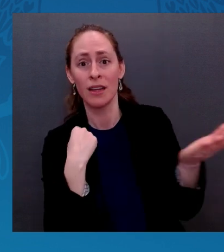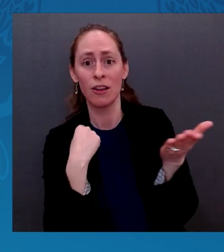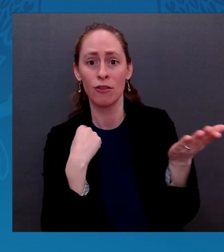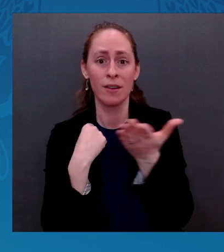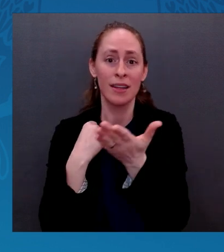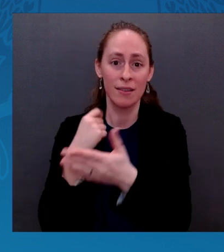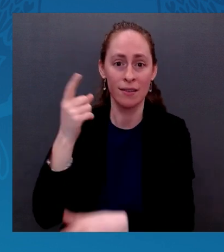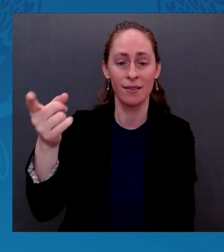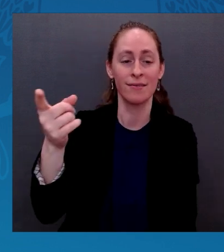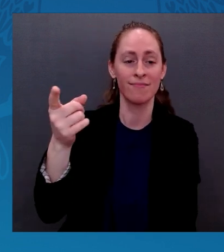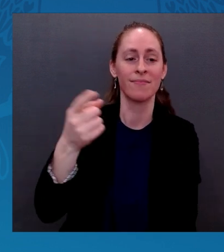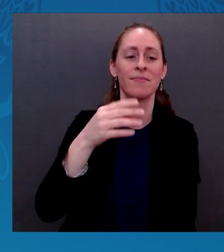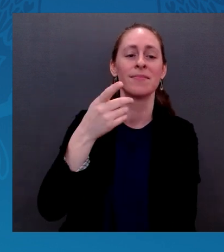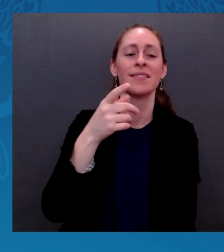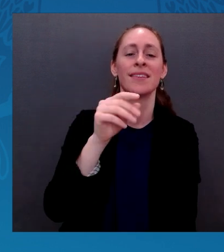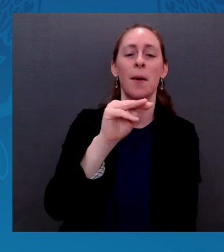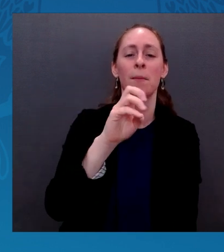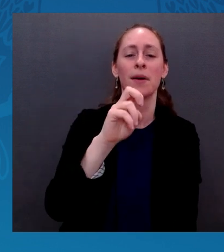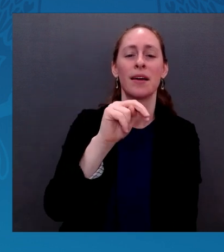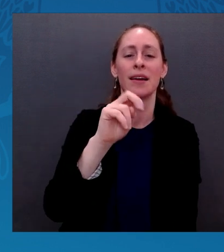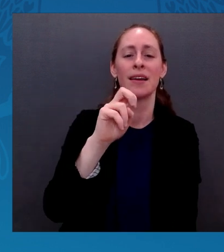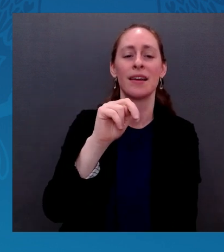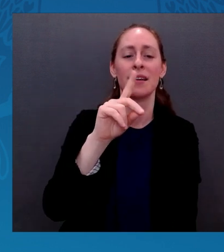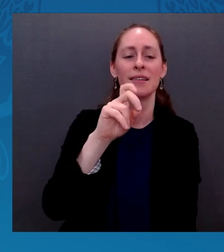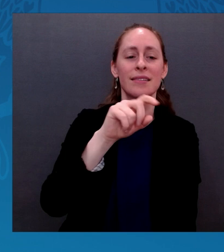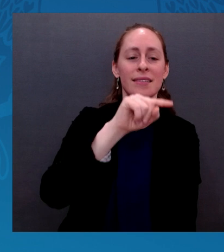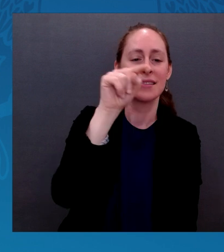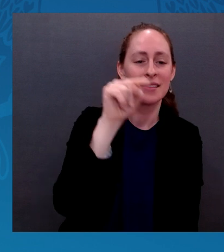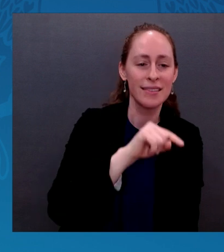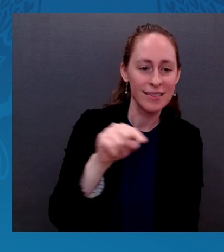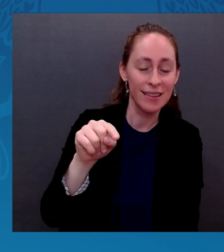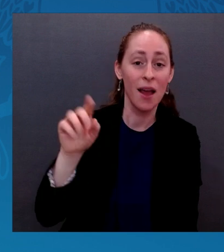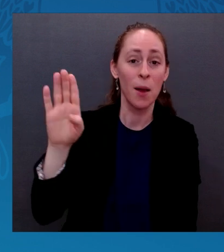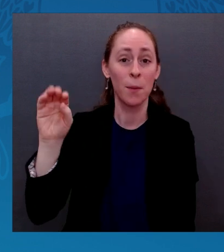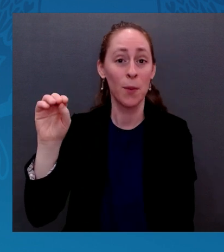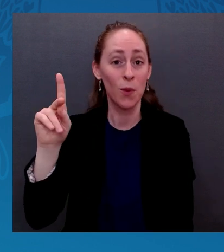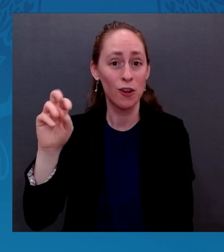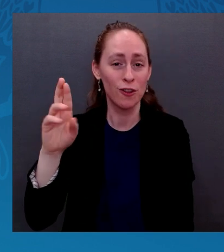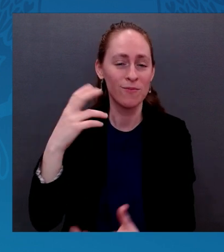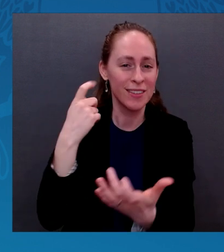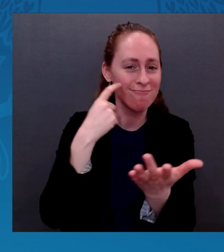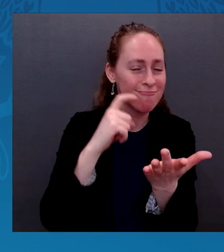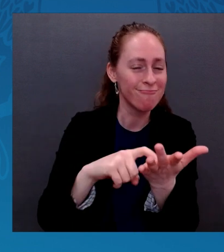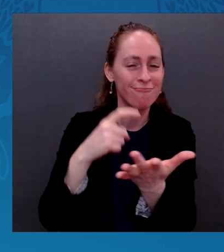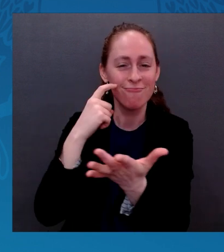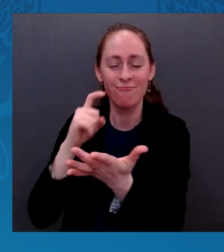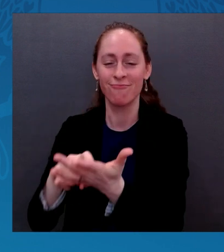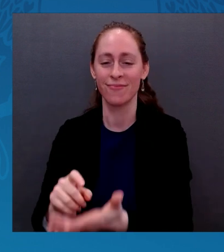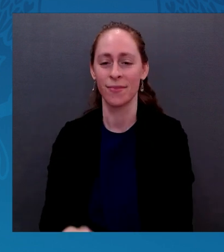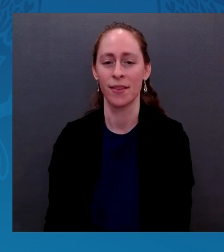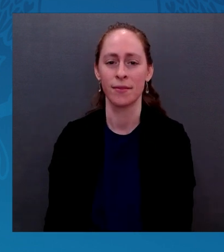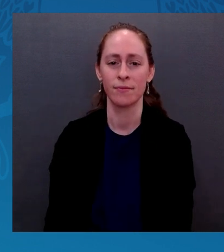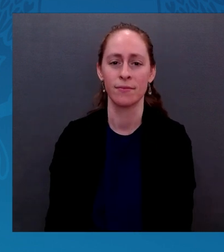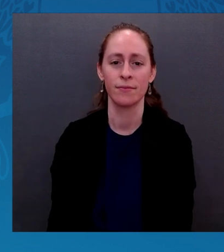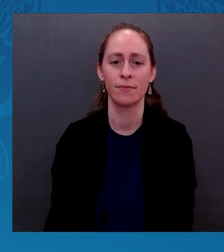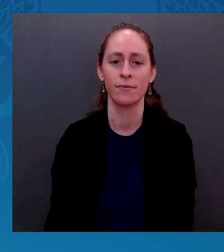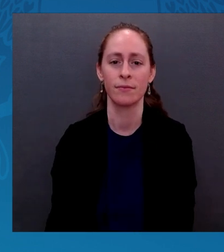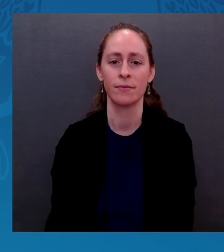Frank Pallone and Congressman Donald Payne. So thank you gentlemen and your colleagues. And through our water infrastructure investment plan,